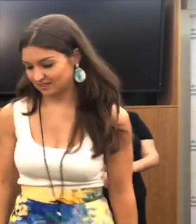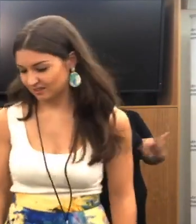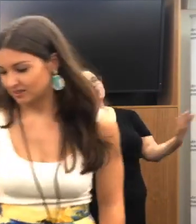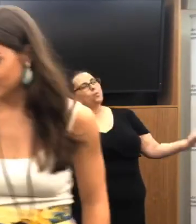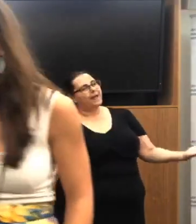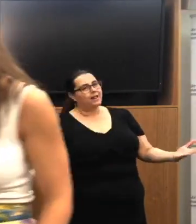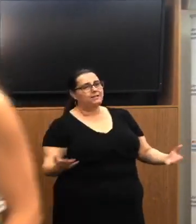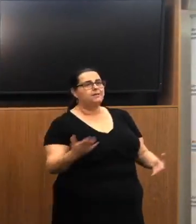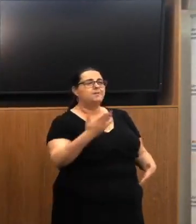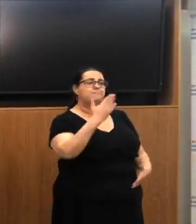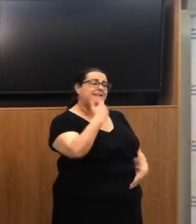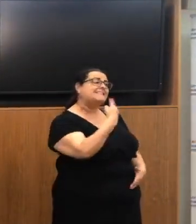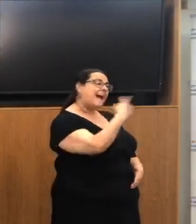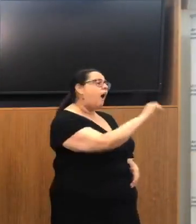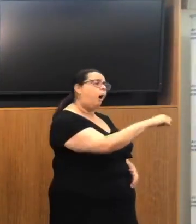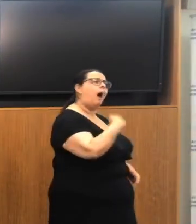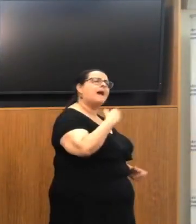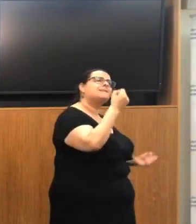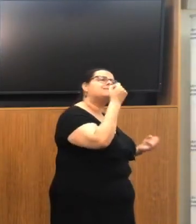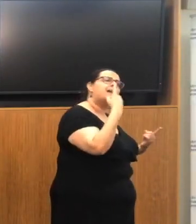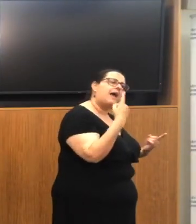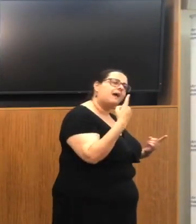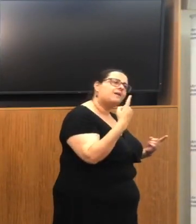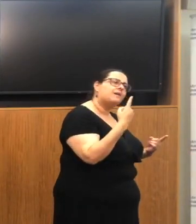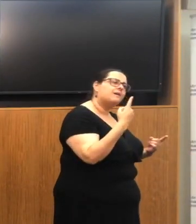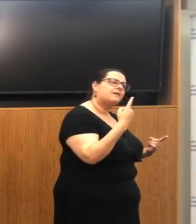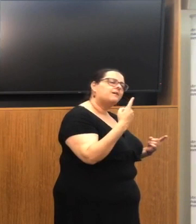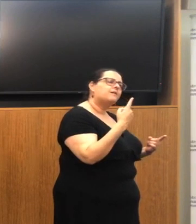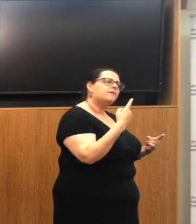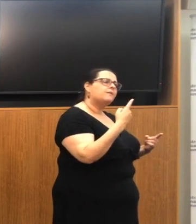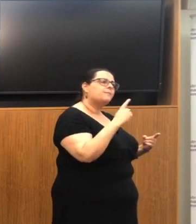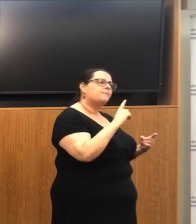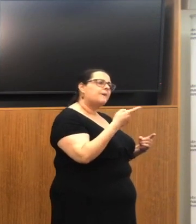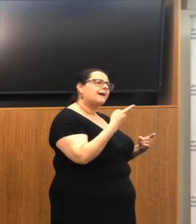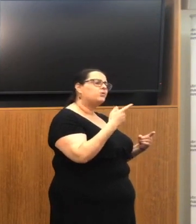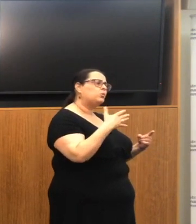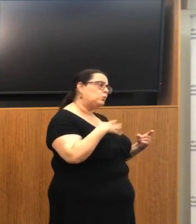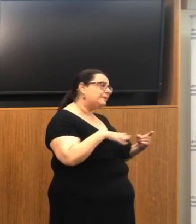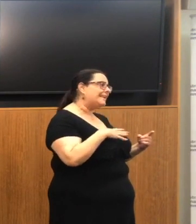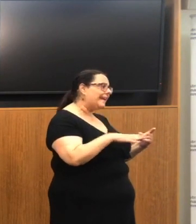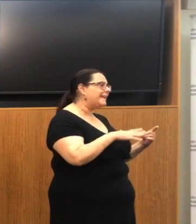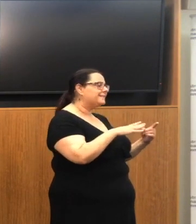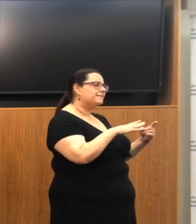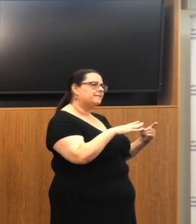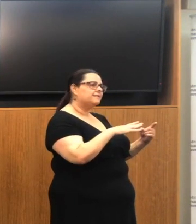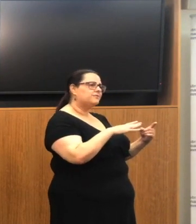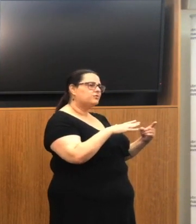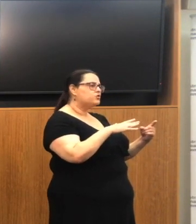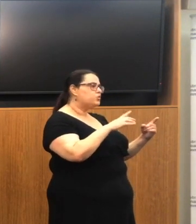Tell her I understand, you just need to come closer. We're not, just because I speak differently,